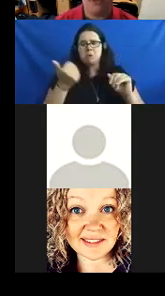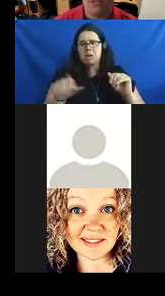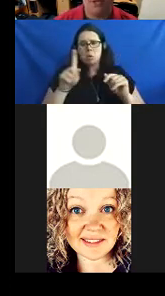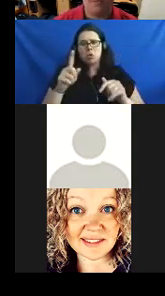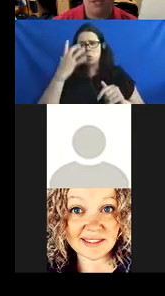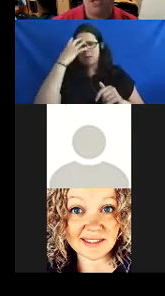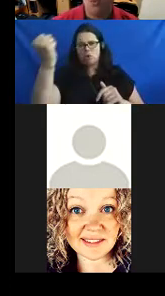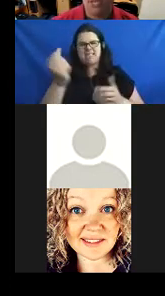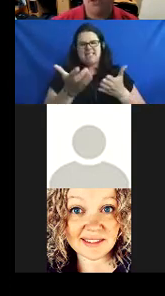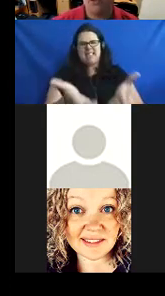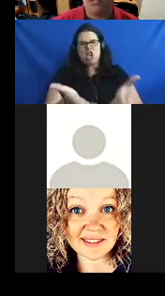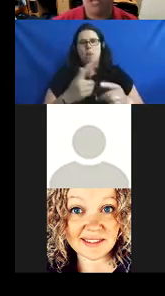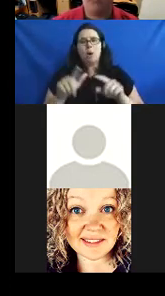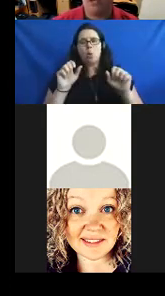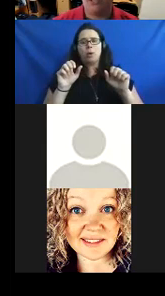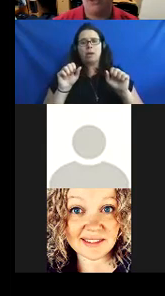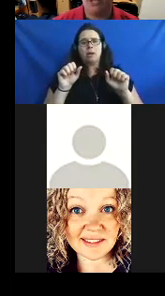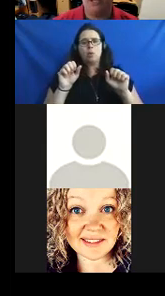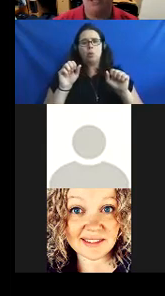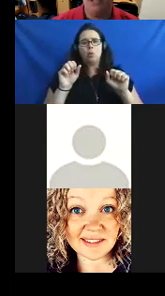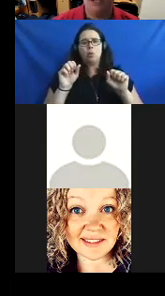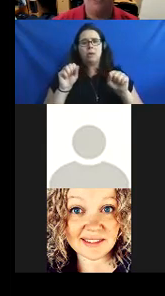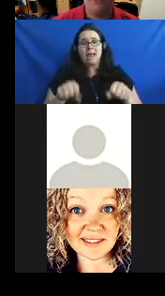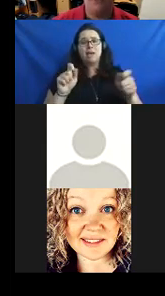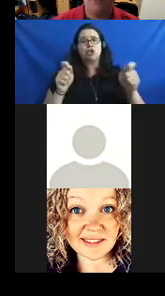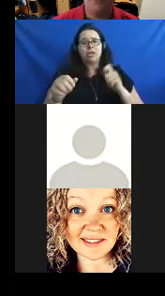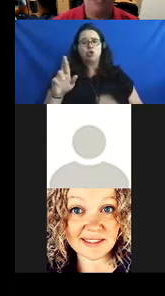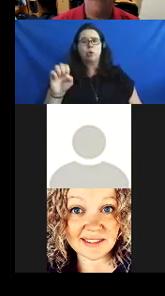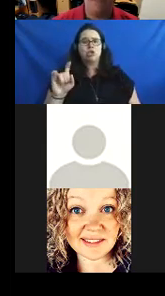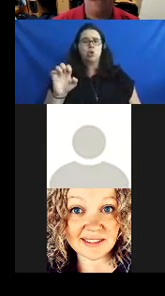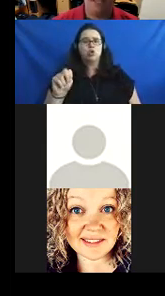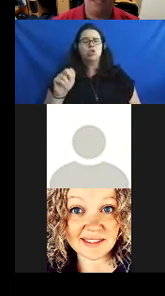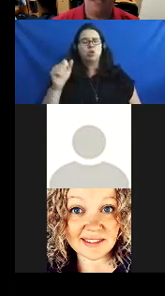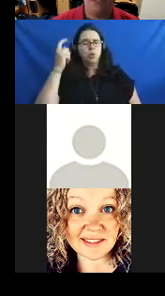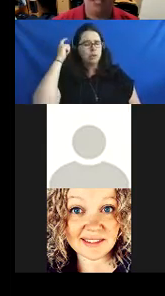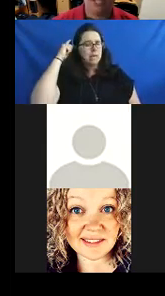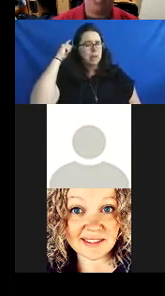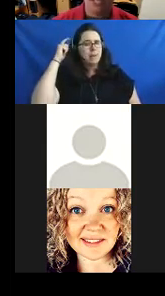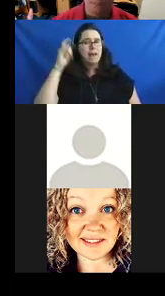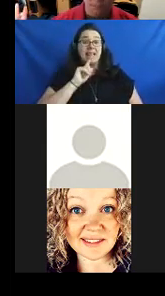WE CAN CHANGE THE RESOLUTION. KEEP IN MIND THAT LITERALLY IS CHANGING THE